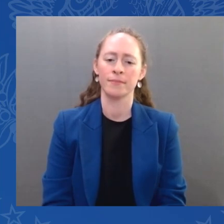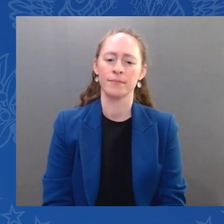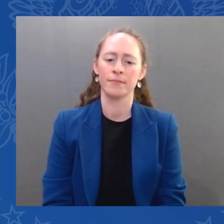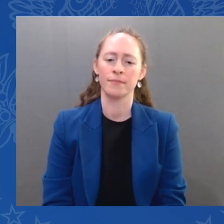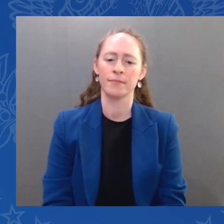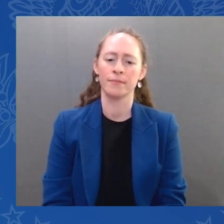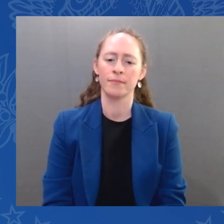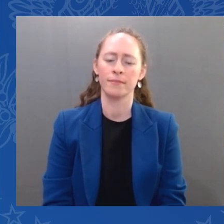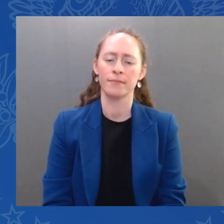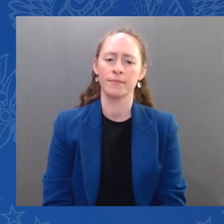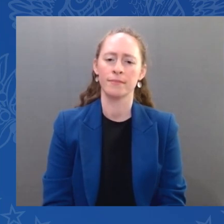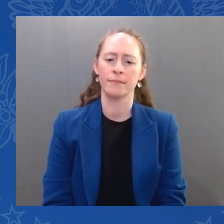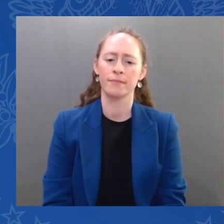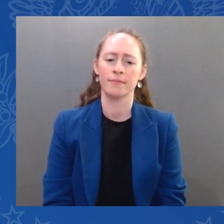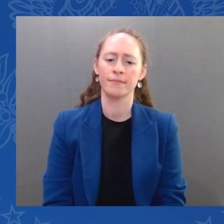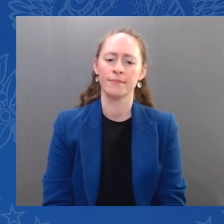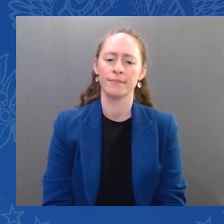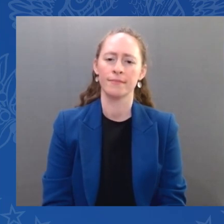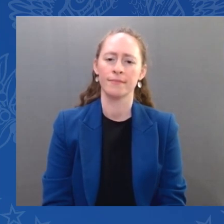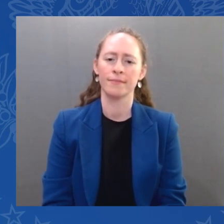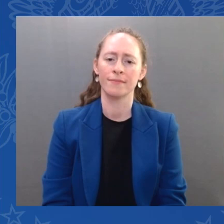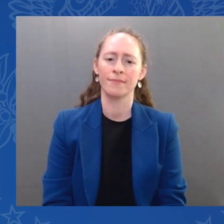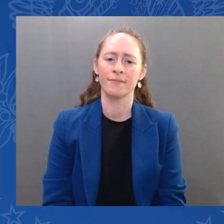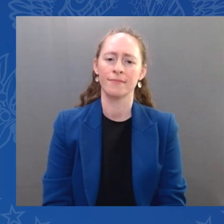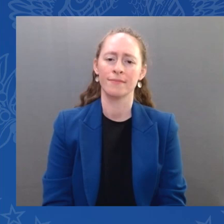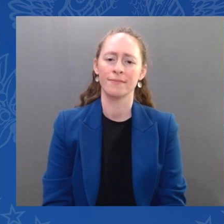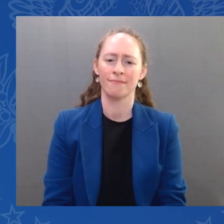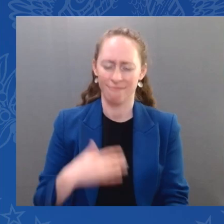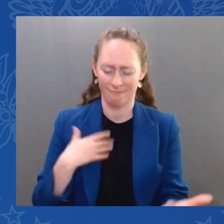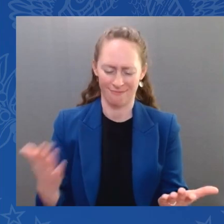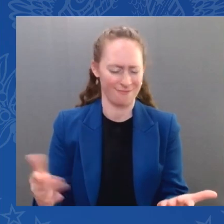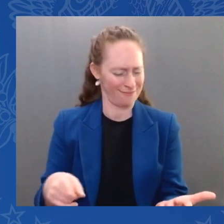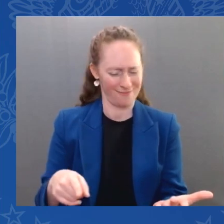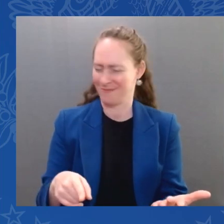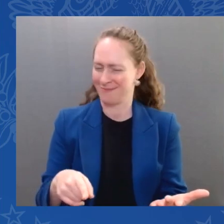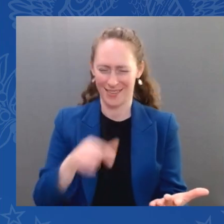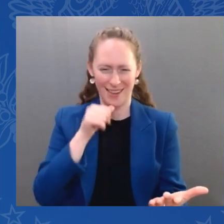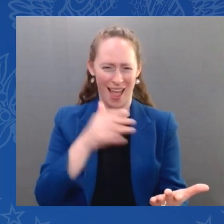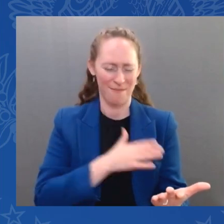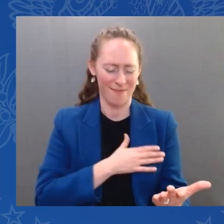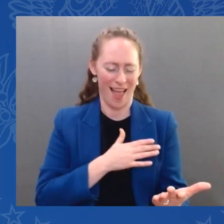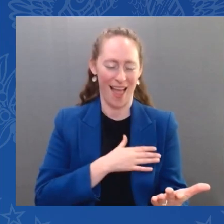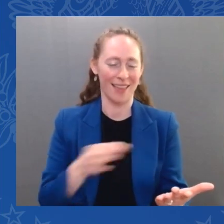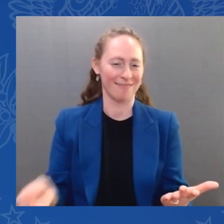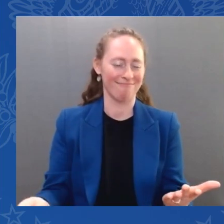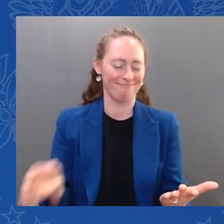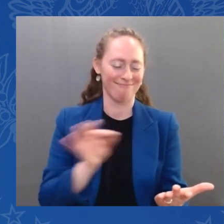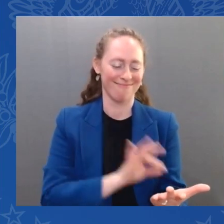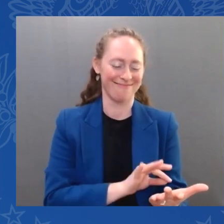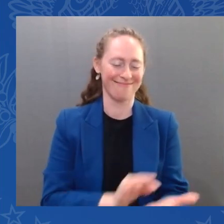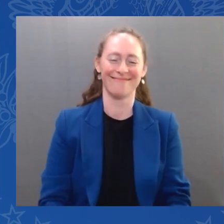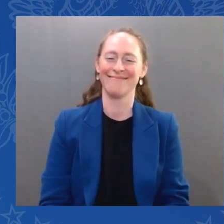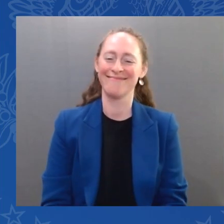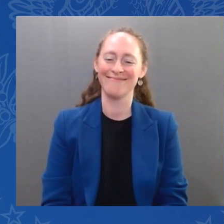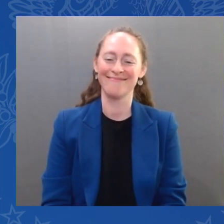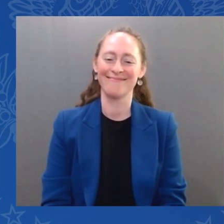At the wrong place. Madam Vice President, thank you for your kind introduction.